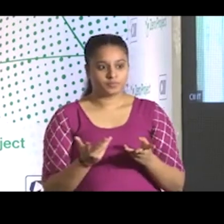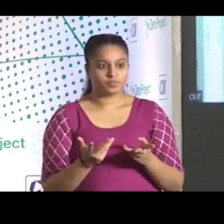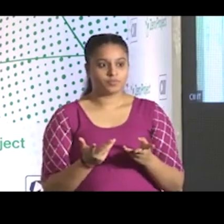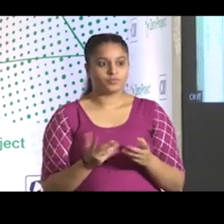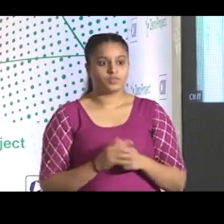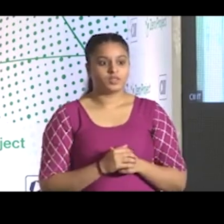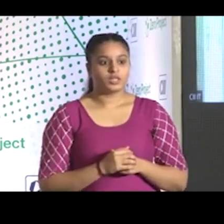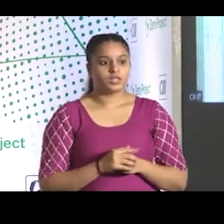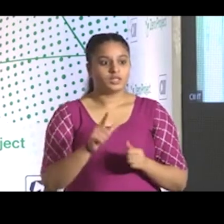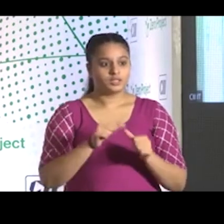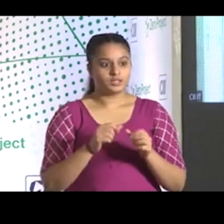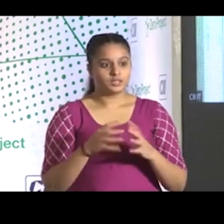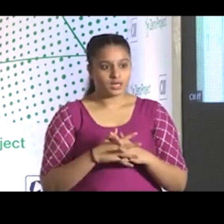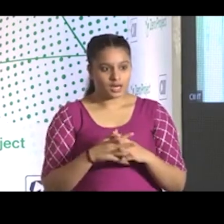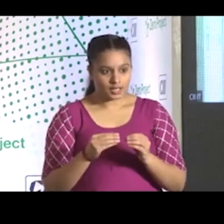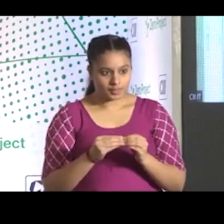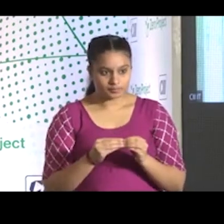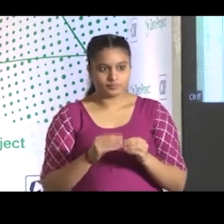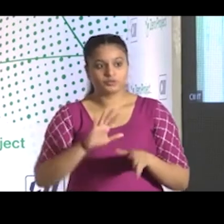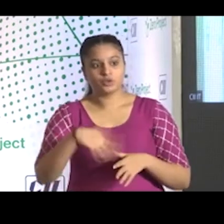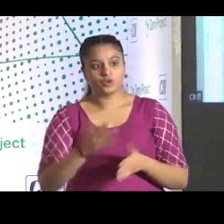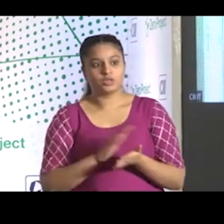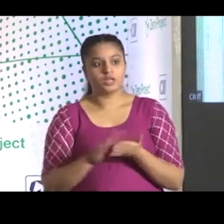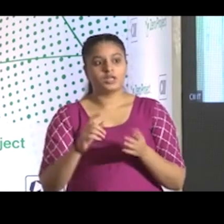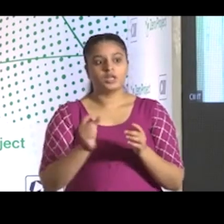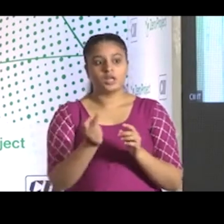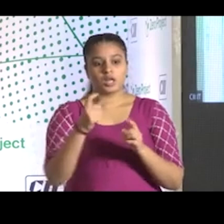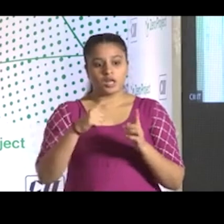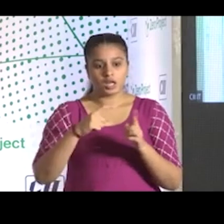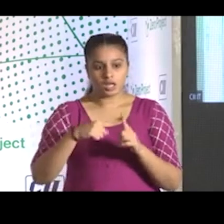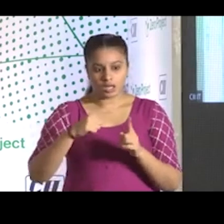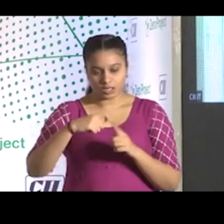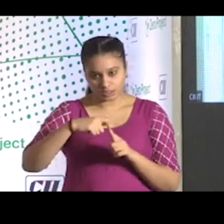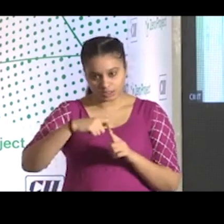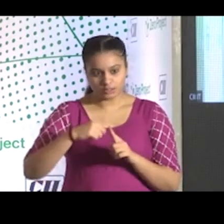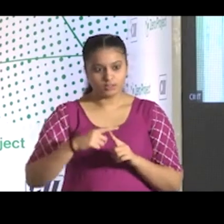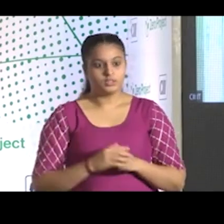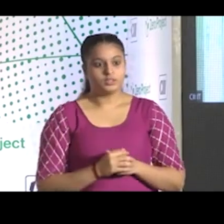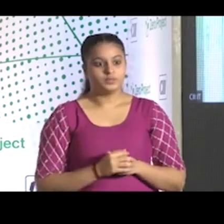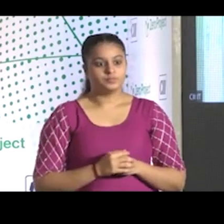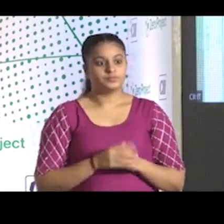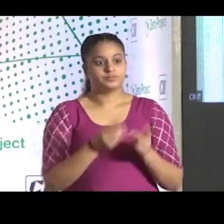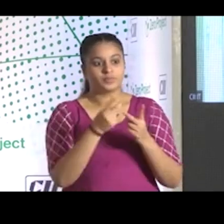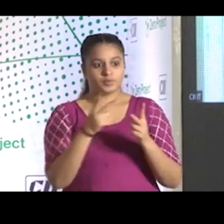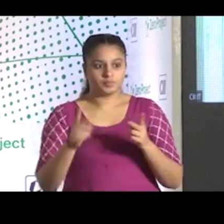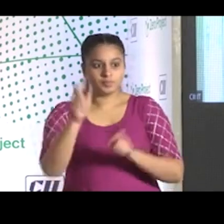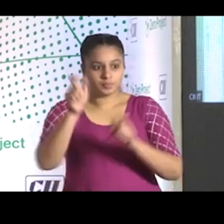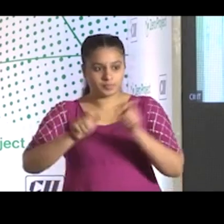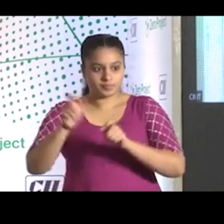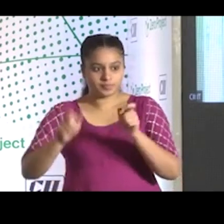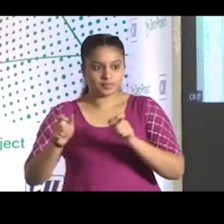So I had a lot of interesting conversations here and also before many people, including me, believe that building